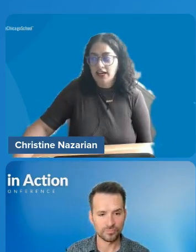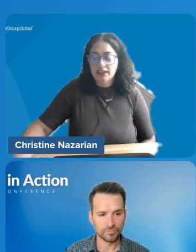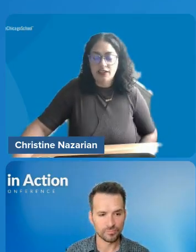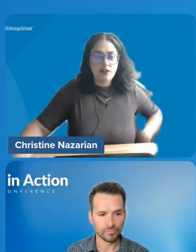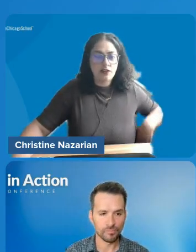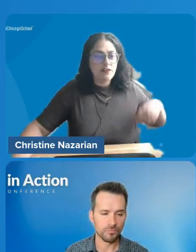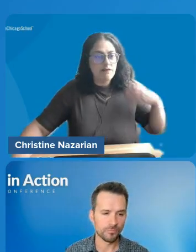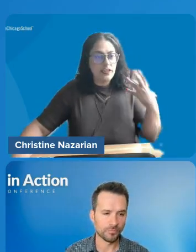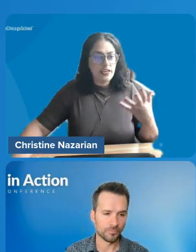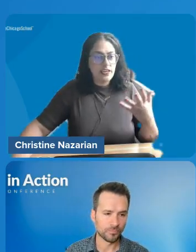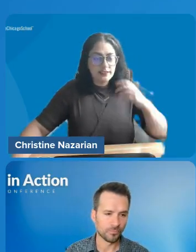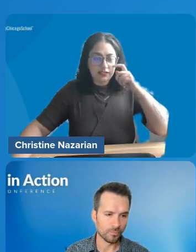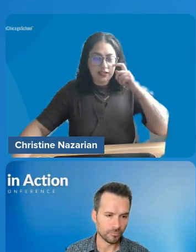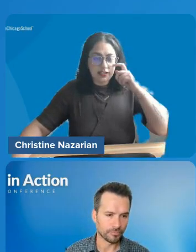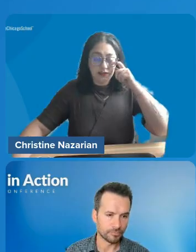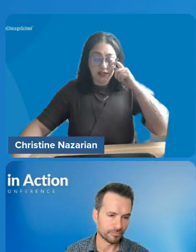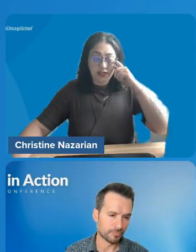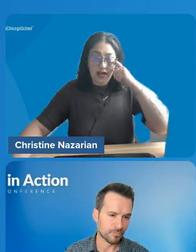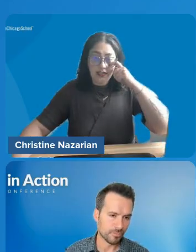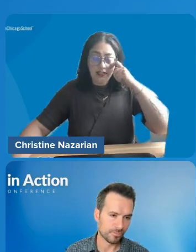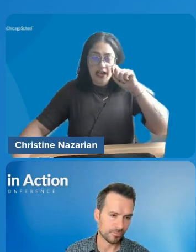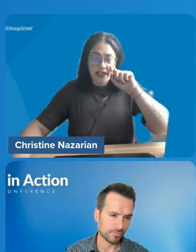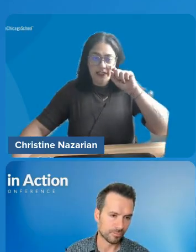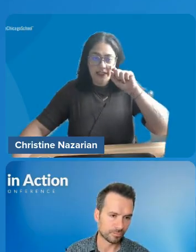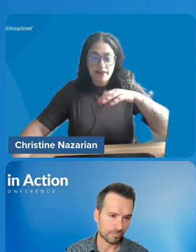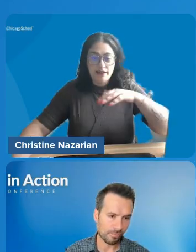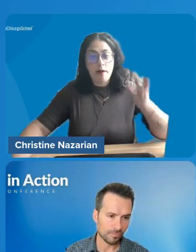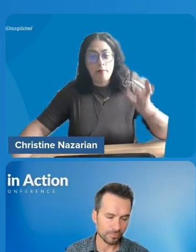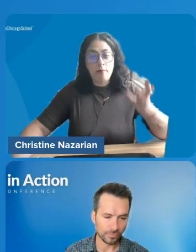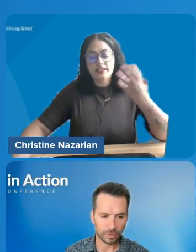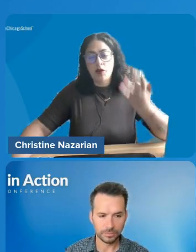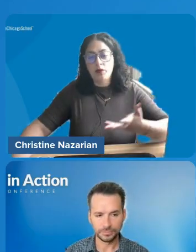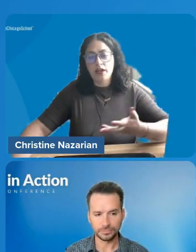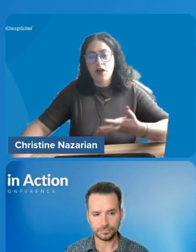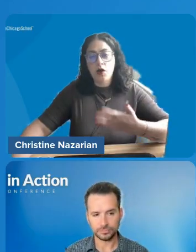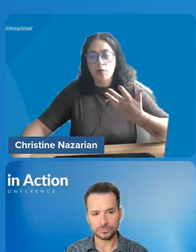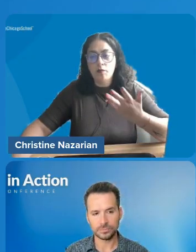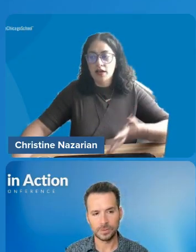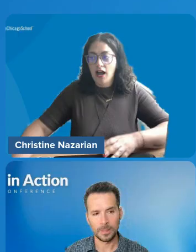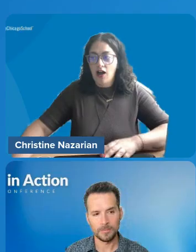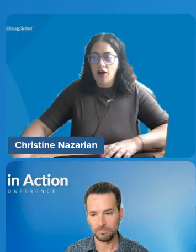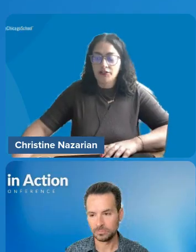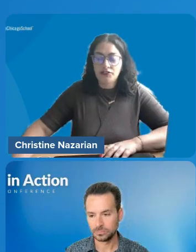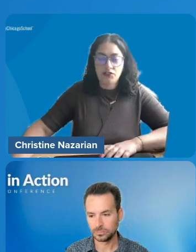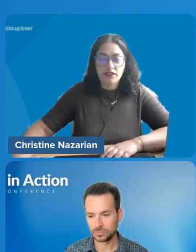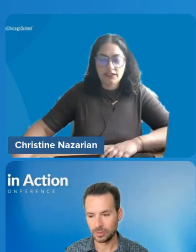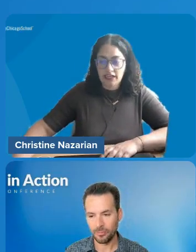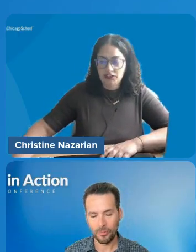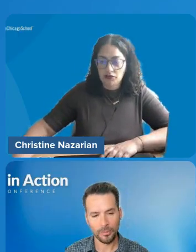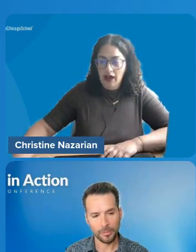little vignettes of clients and families that we hope our students can interact with,